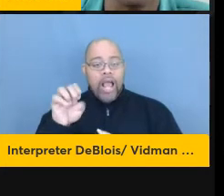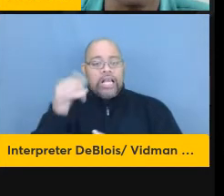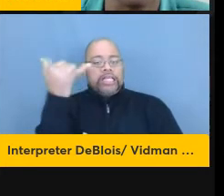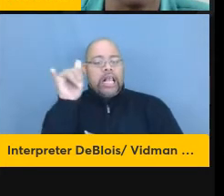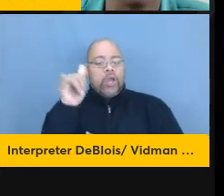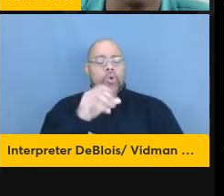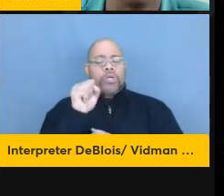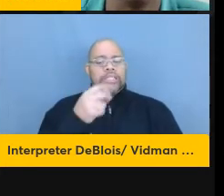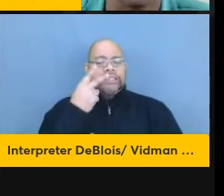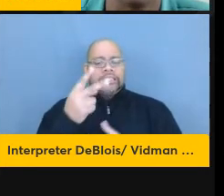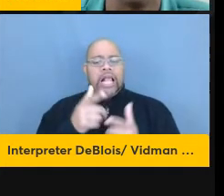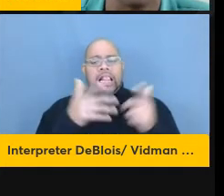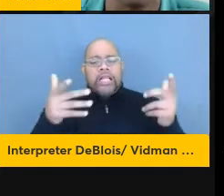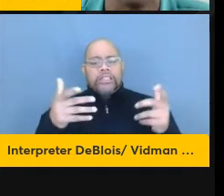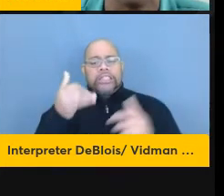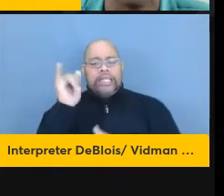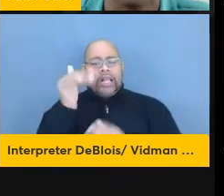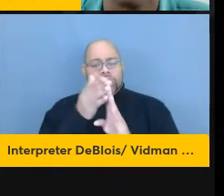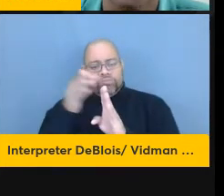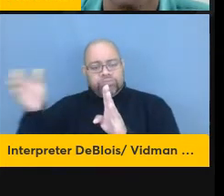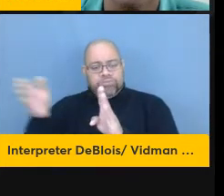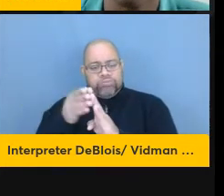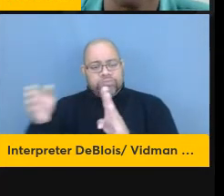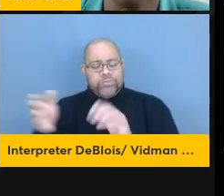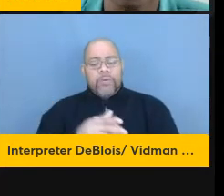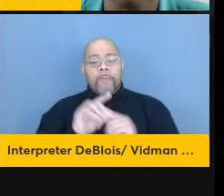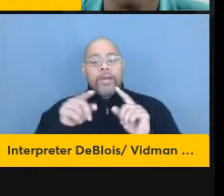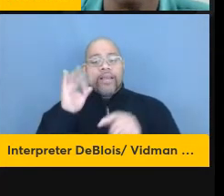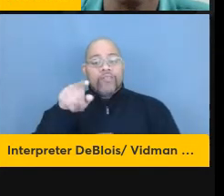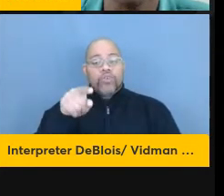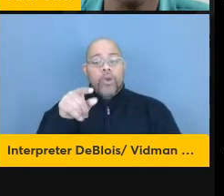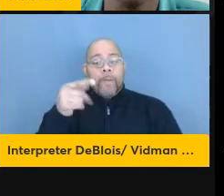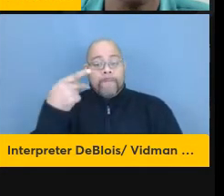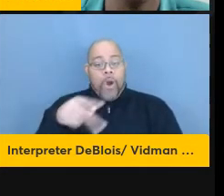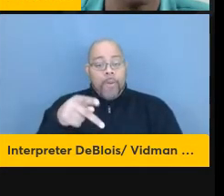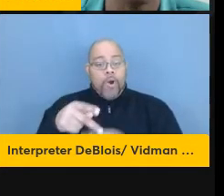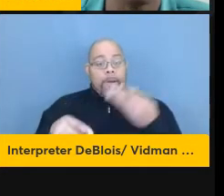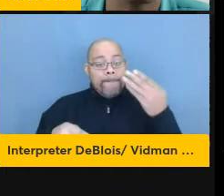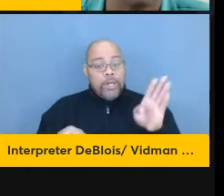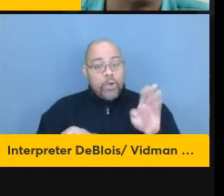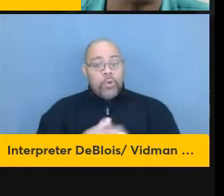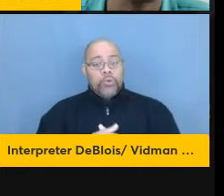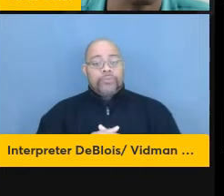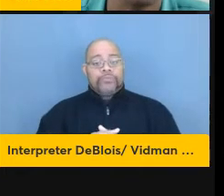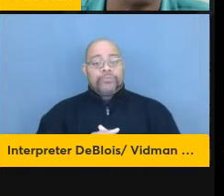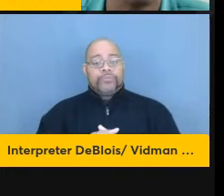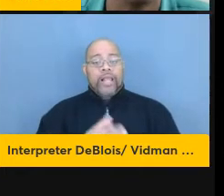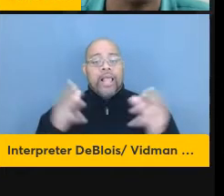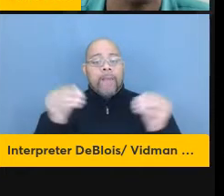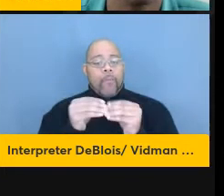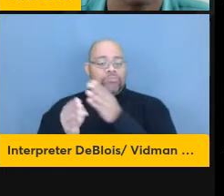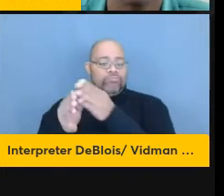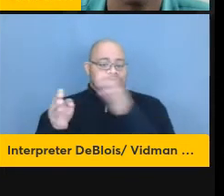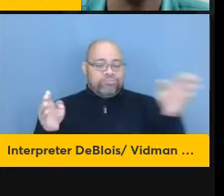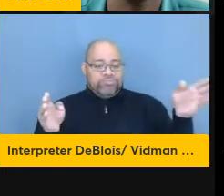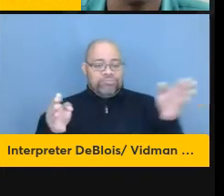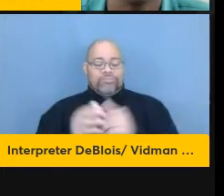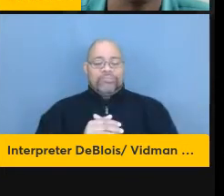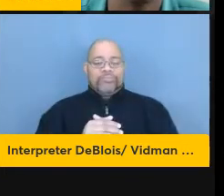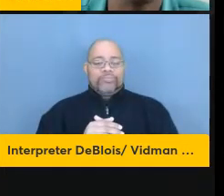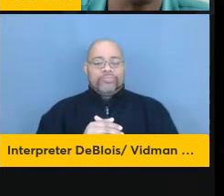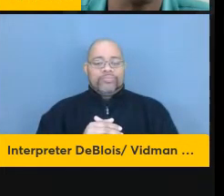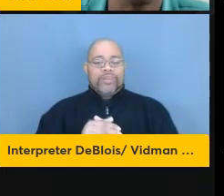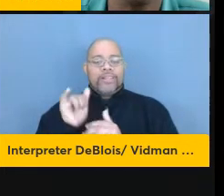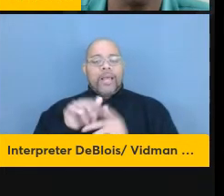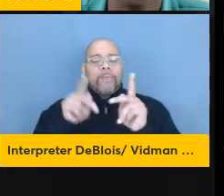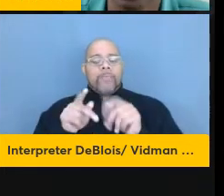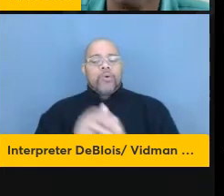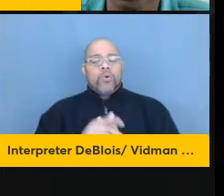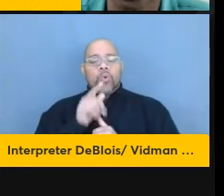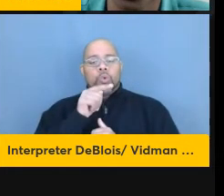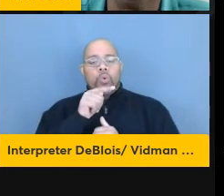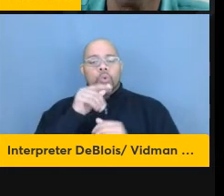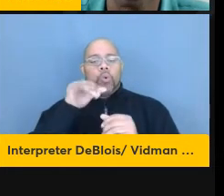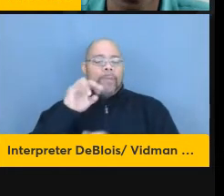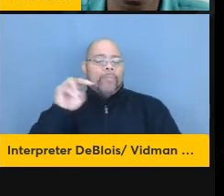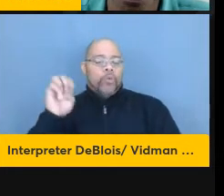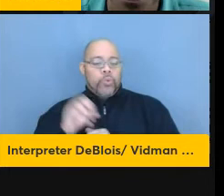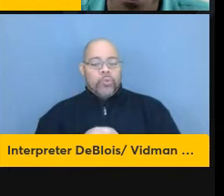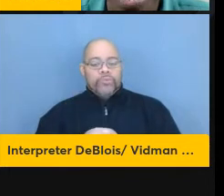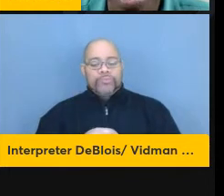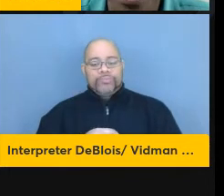can see lots of yellow here. Whereas if you're purple and blue, this a lot more here. These are the people who are immune. And